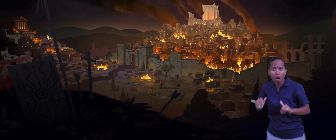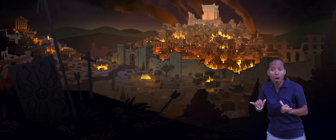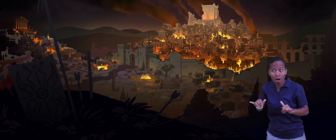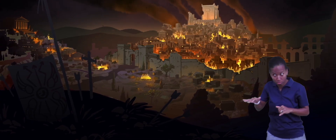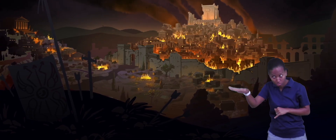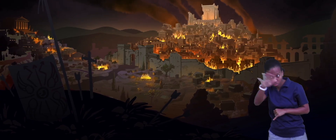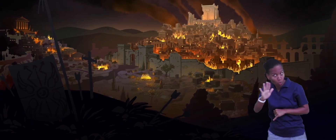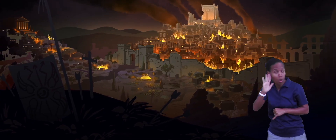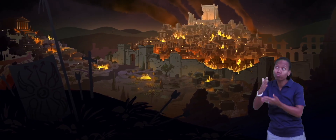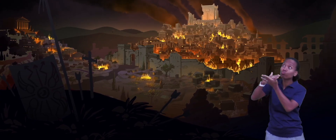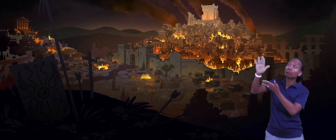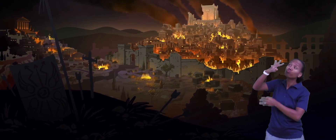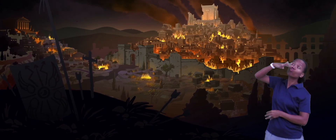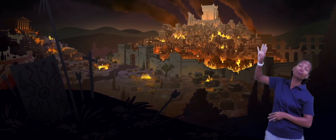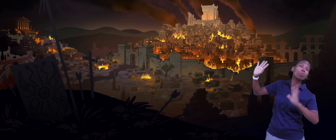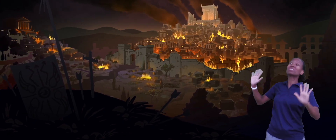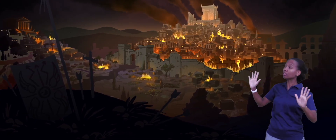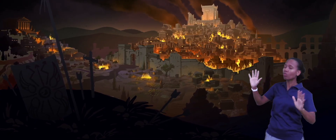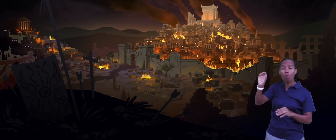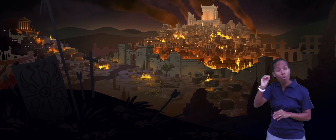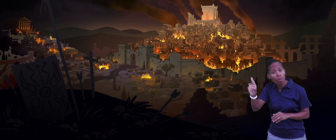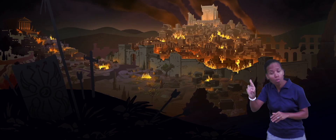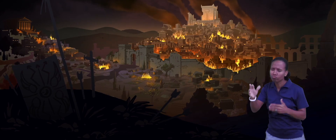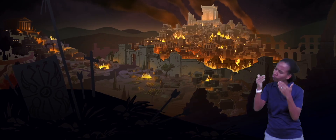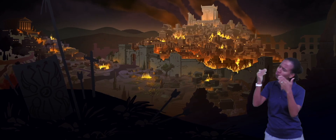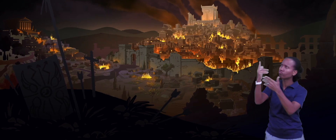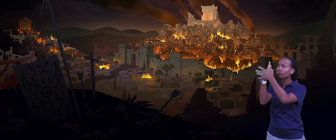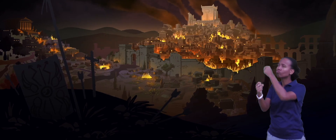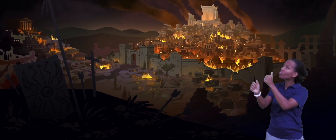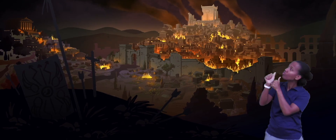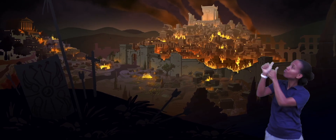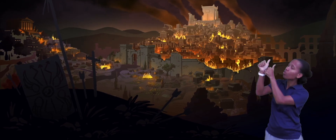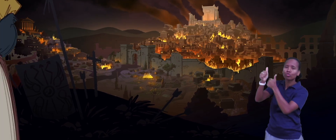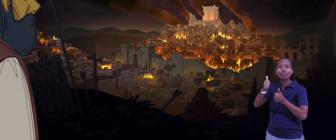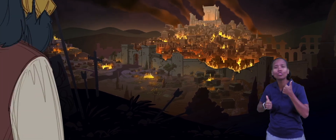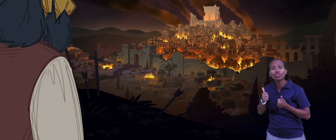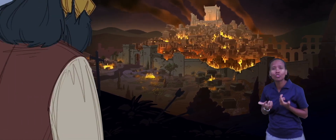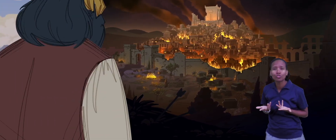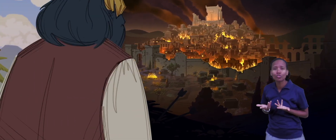Are people going to reject him, ignore him, or trust and follow him?